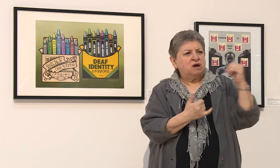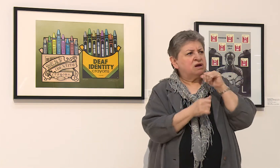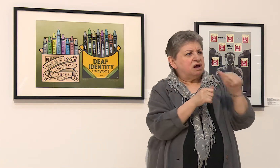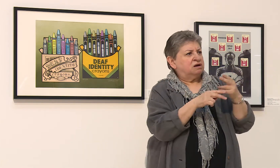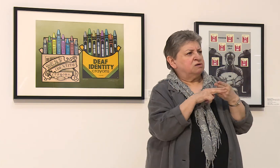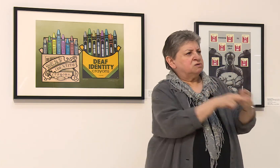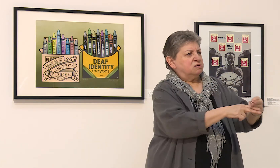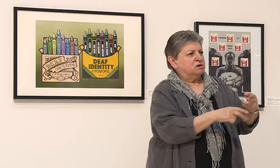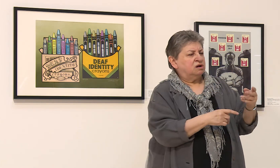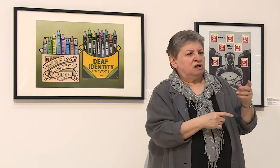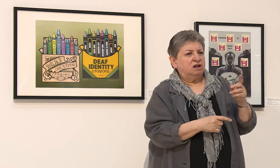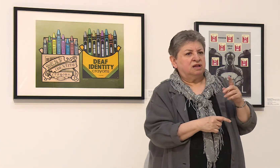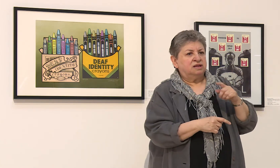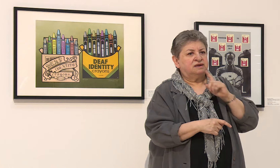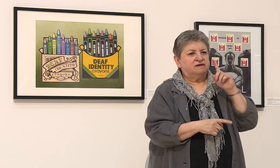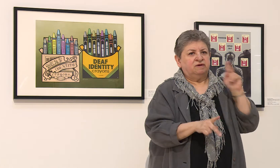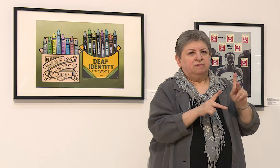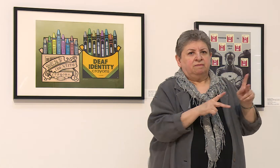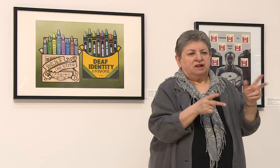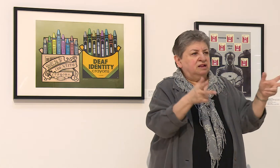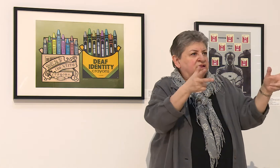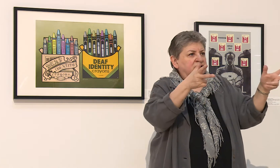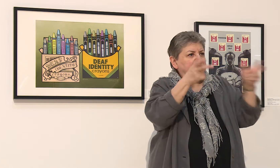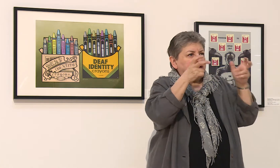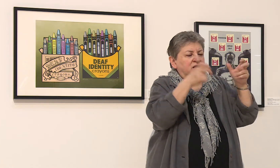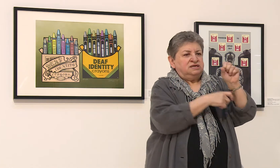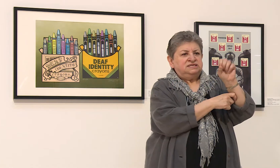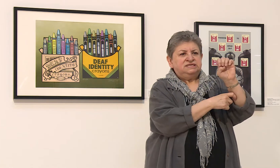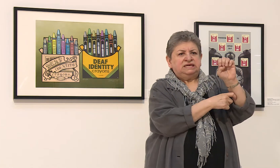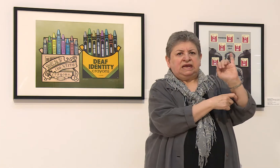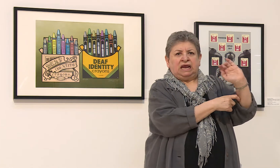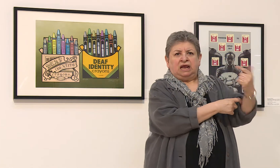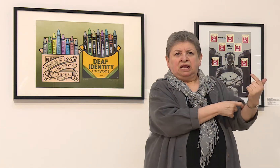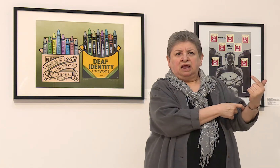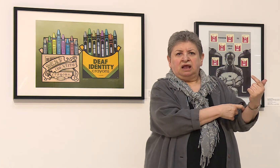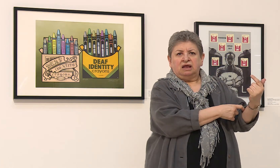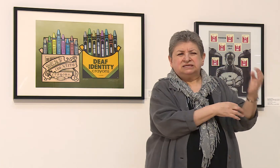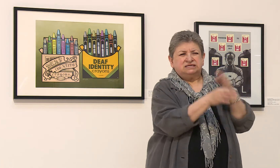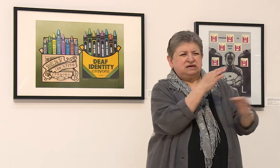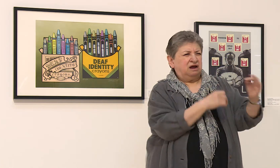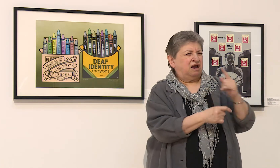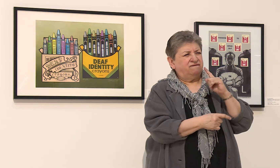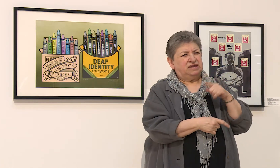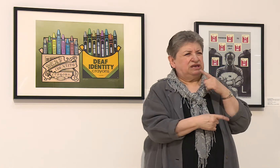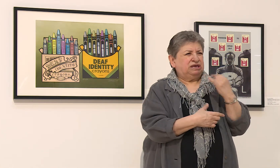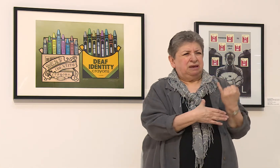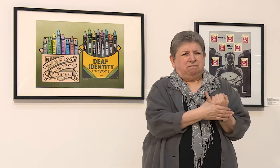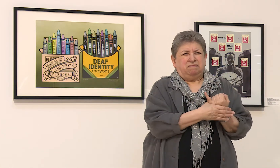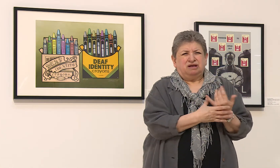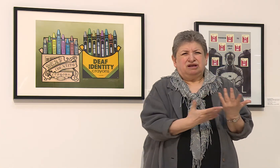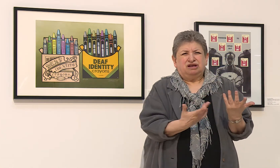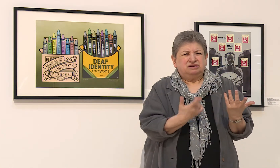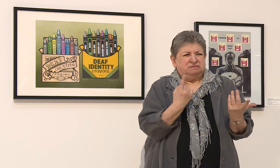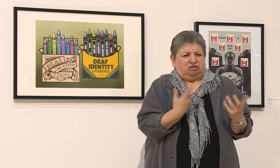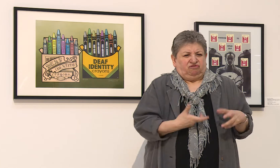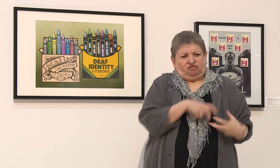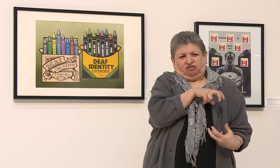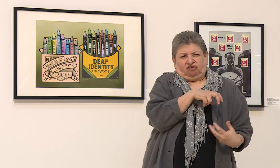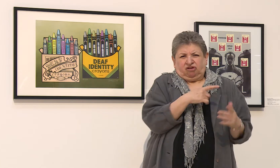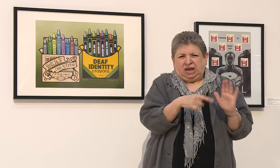Therefore, why don't we call Deaf people "seeing"? It's much better than "hearing-impaired."